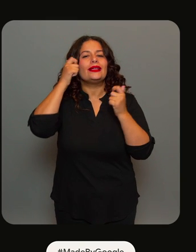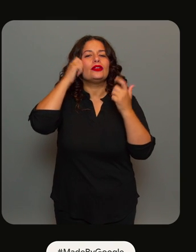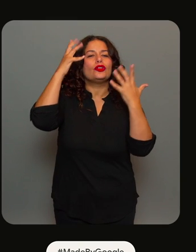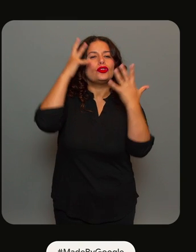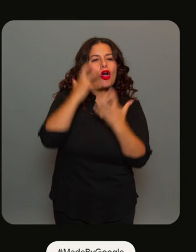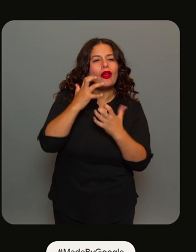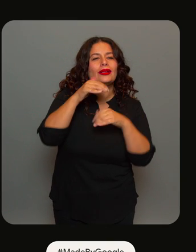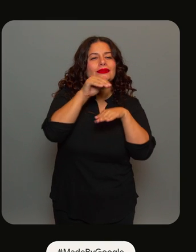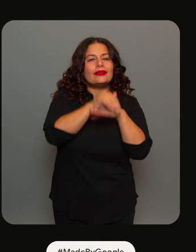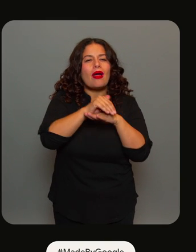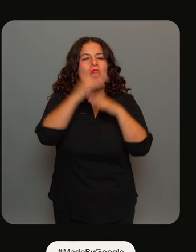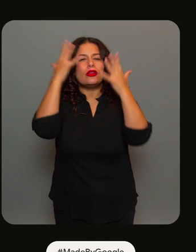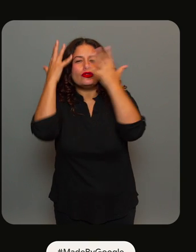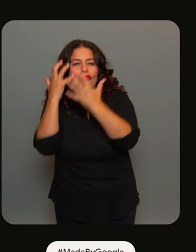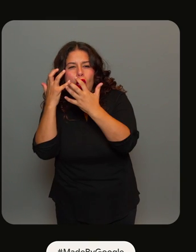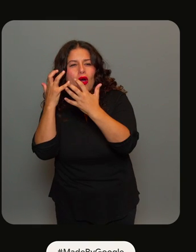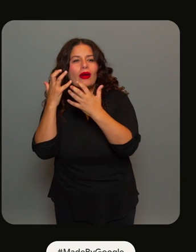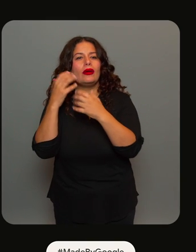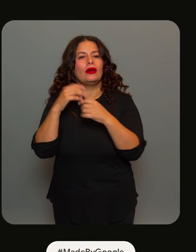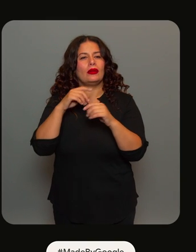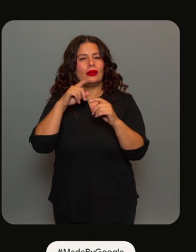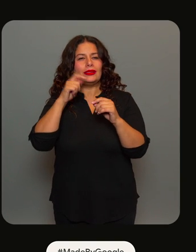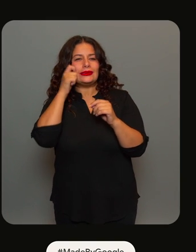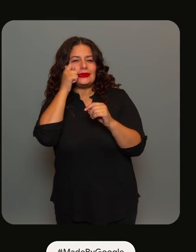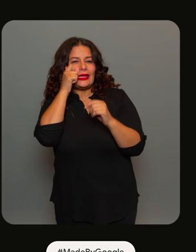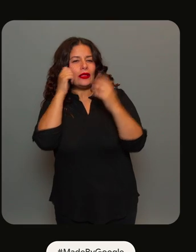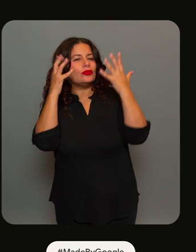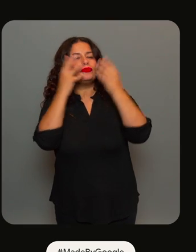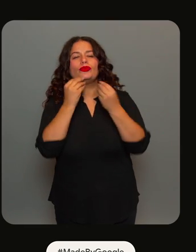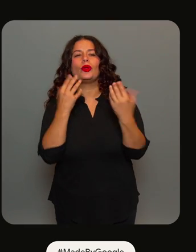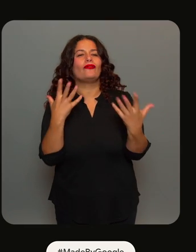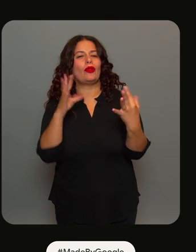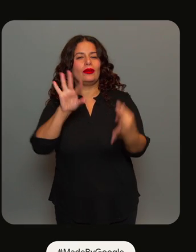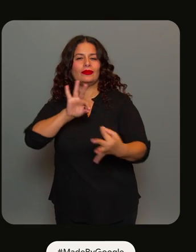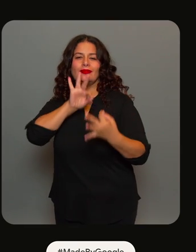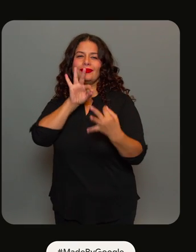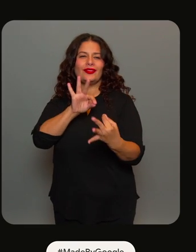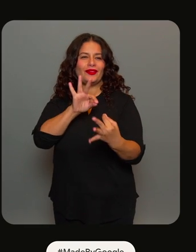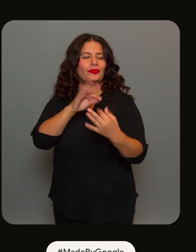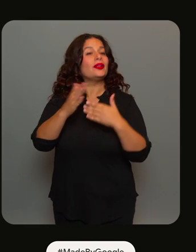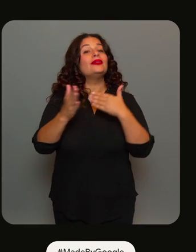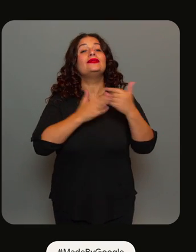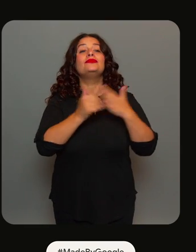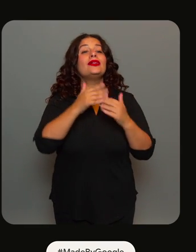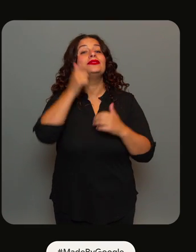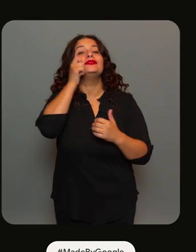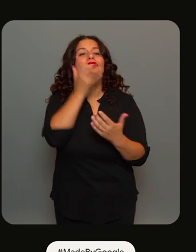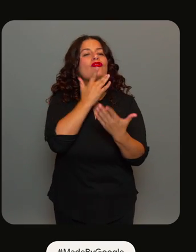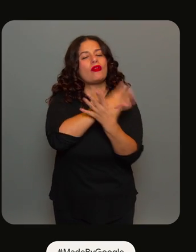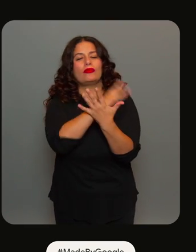ensuring everyone looks great in those beautiful Night Sight shots on Pixel 7.